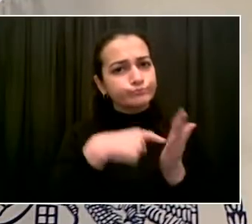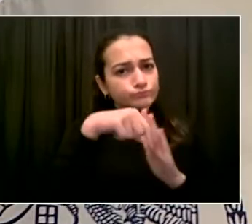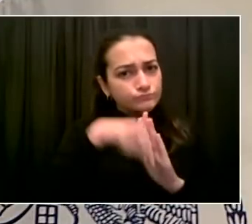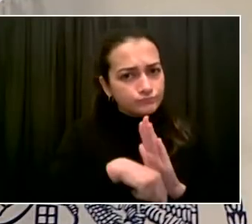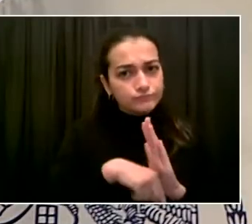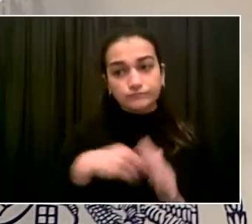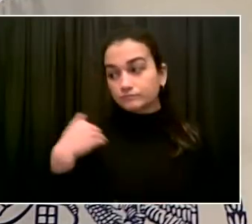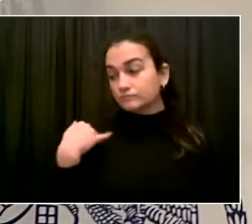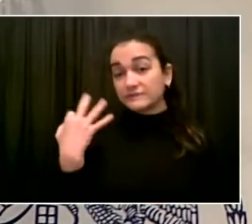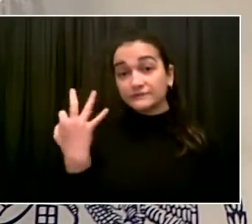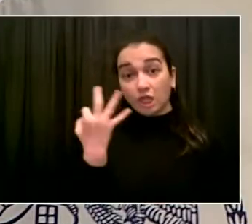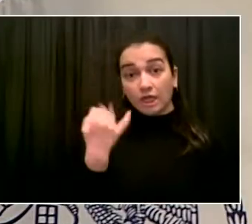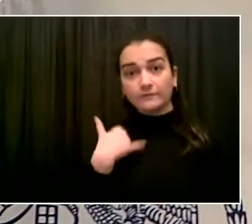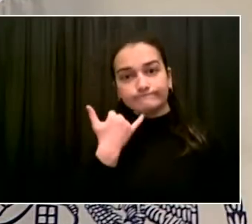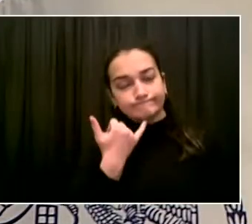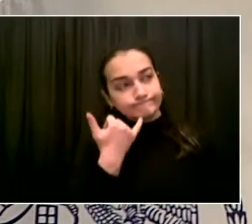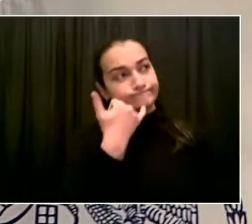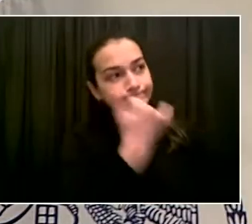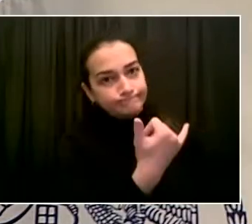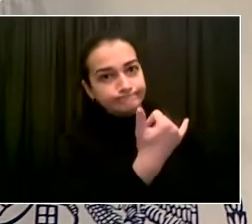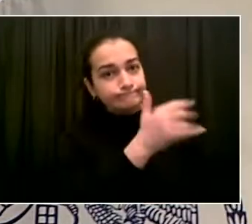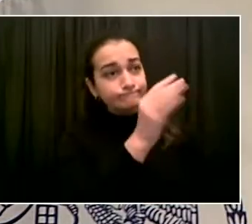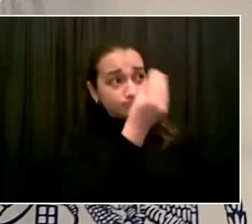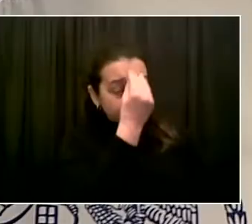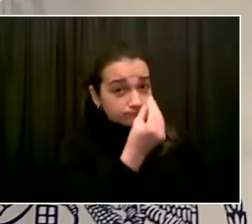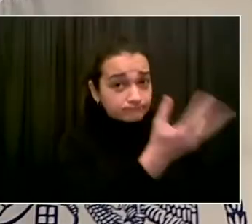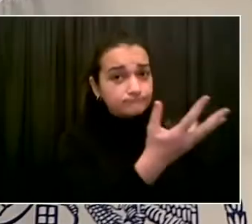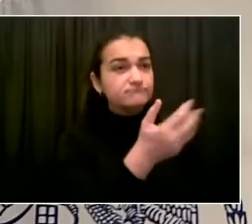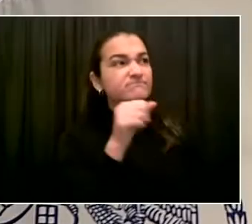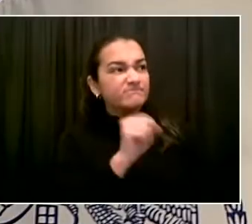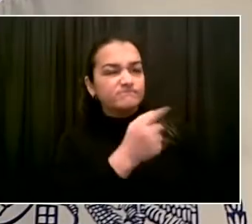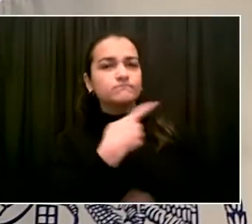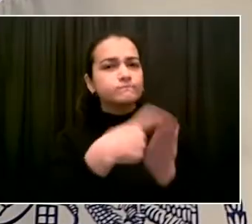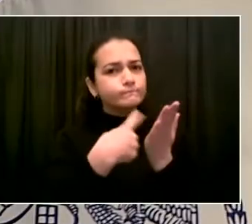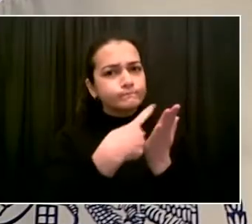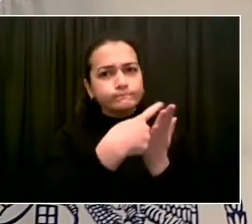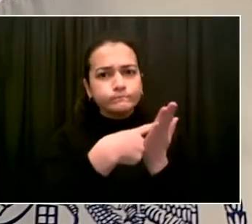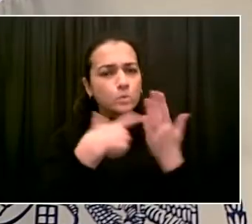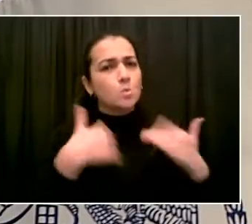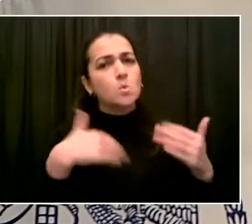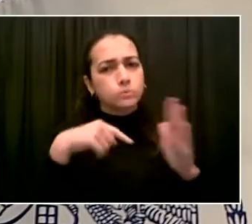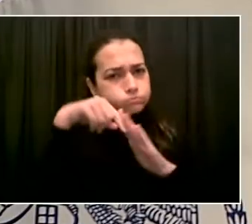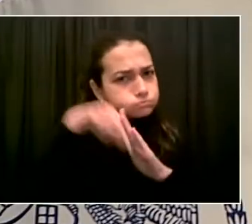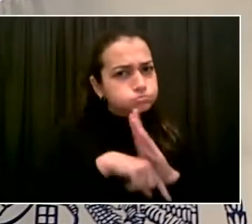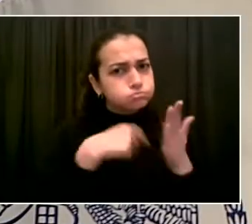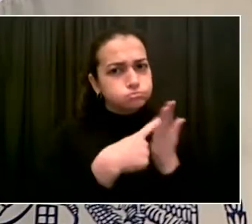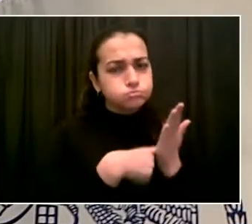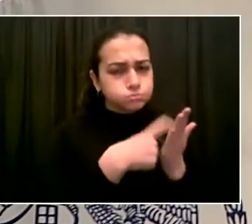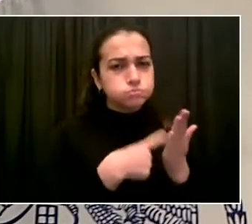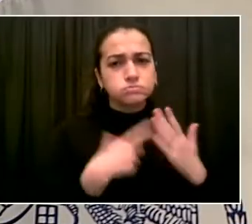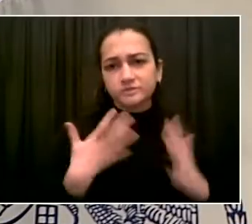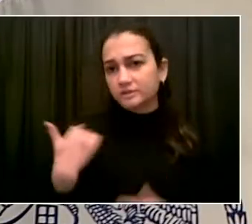CONVERSATION ON THE FRIDAY NIGHT. WE WERE PEREFCTING ITHS AND RWOKI NGON THE FINAL DETAILS. AGAIN, I'M SURE